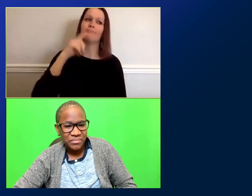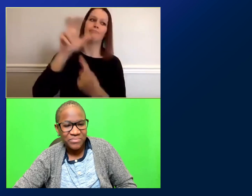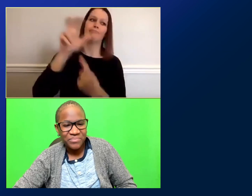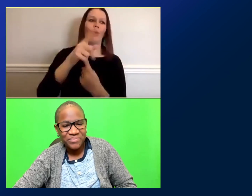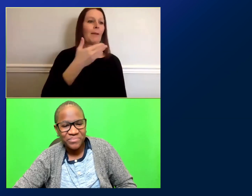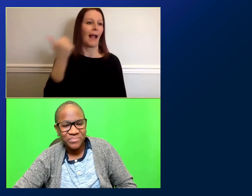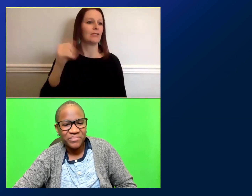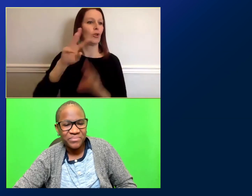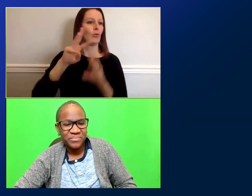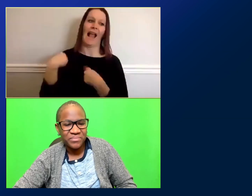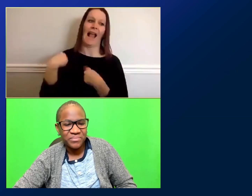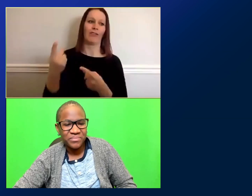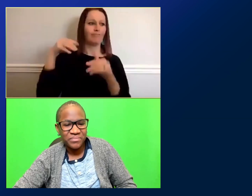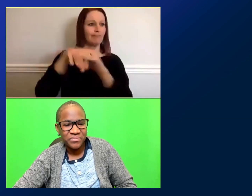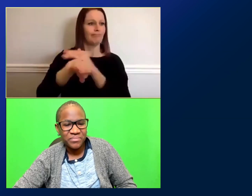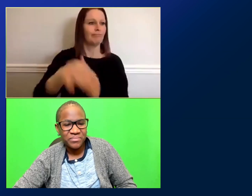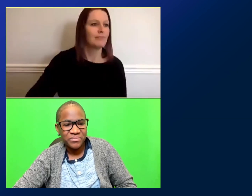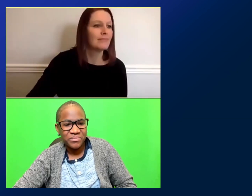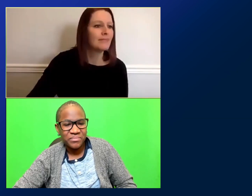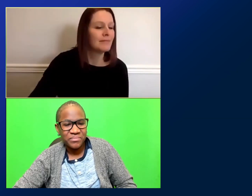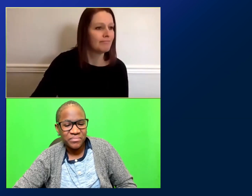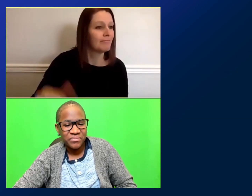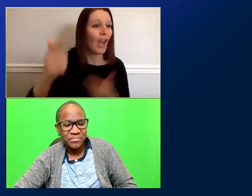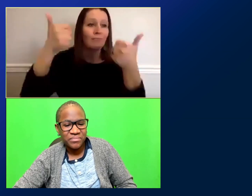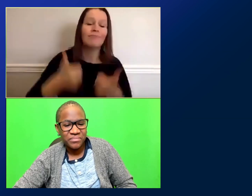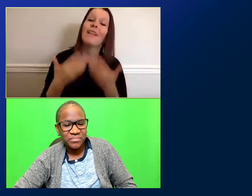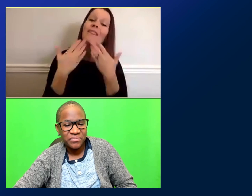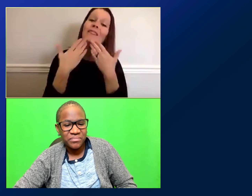children someone else said this is chant this is one of the best workshops that i've been to